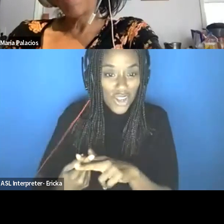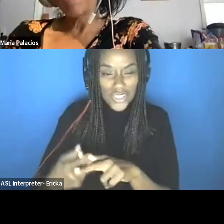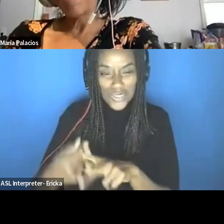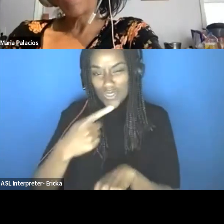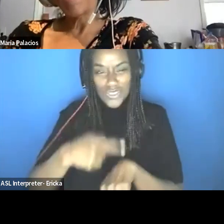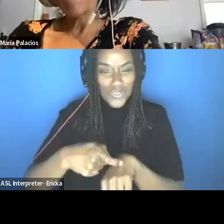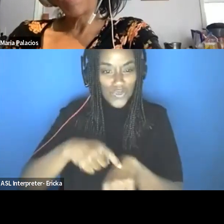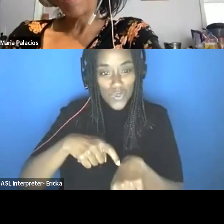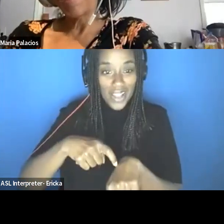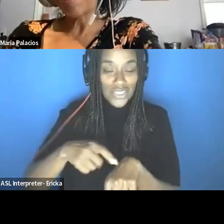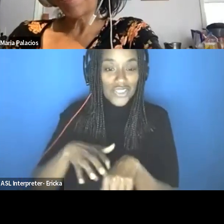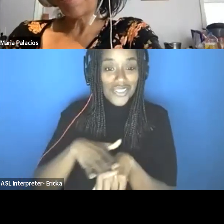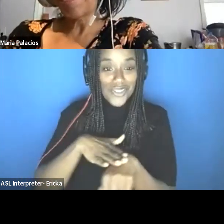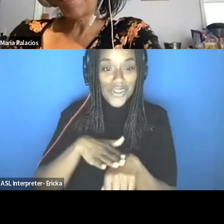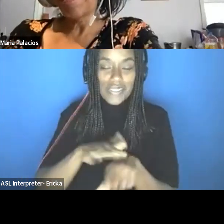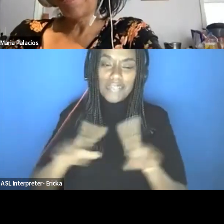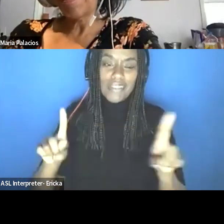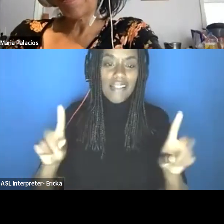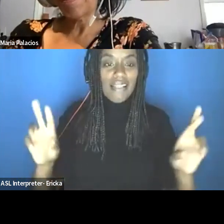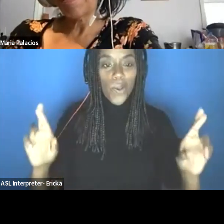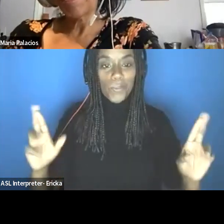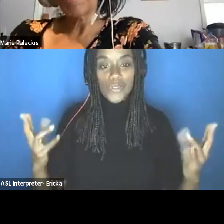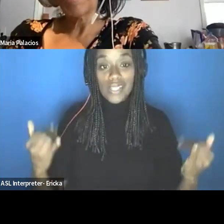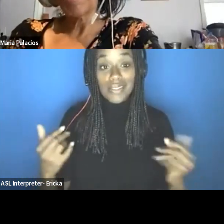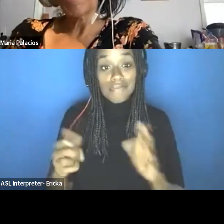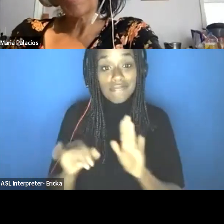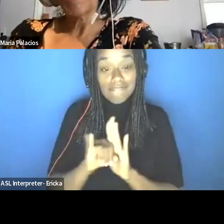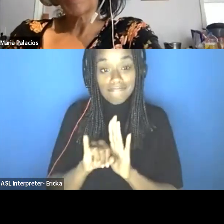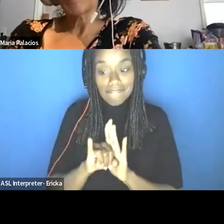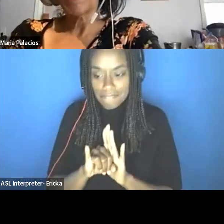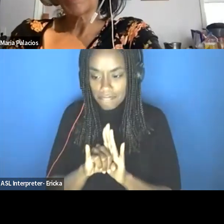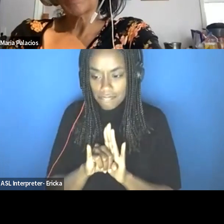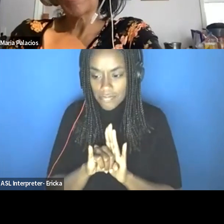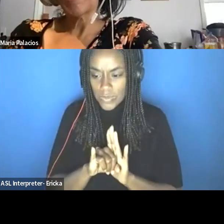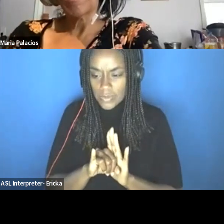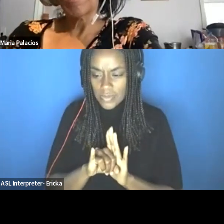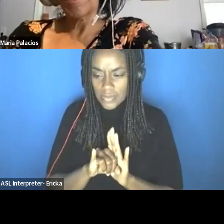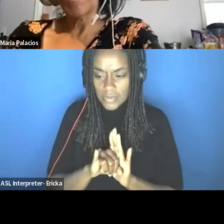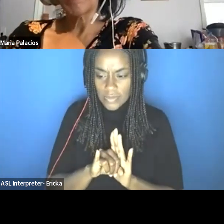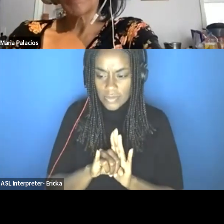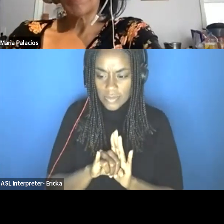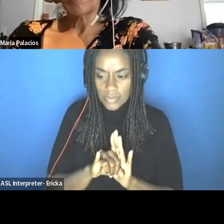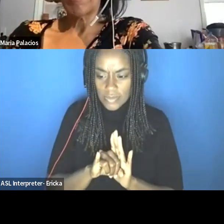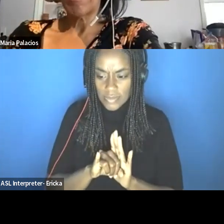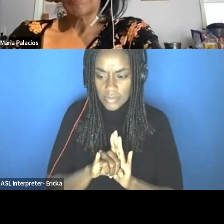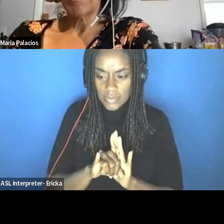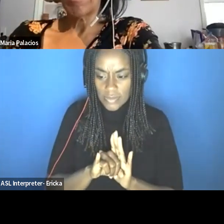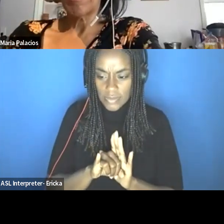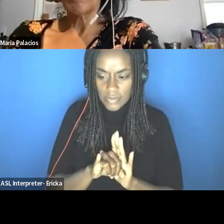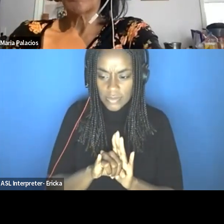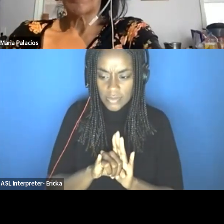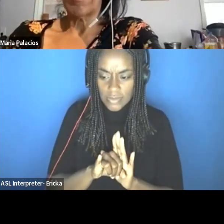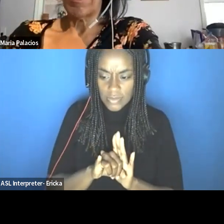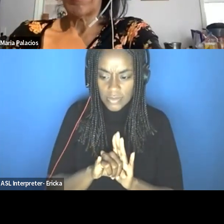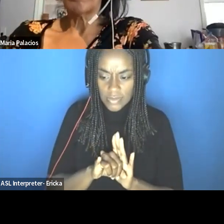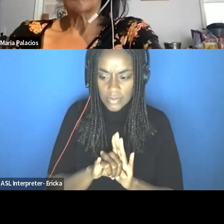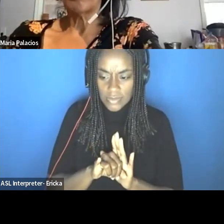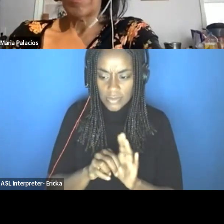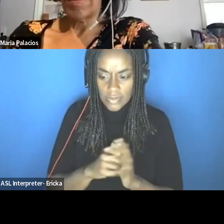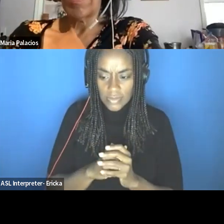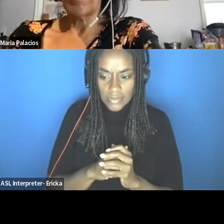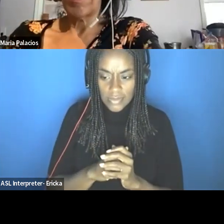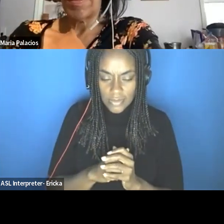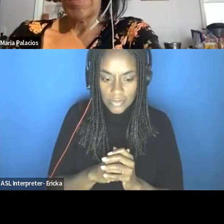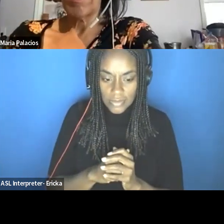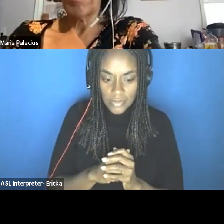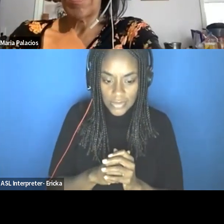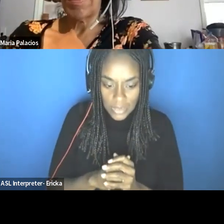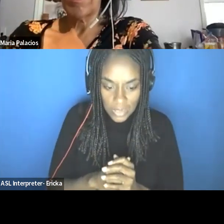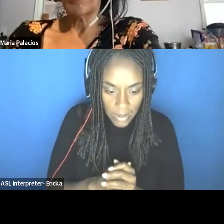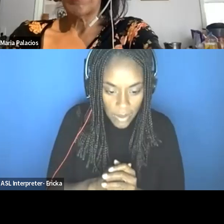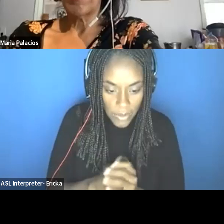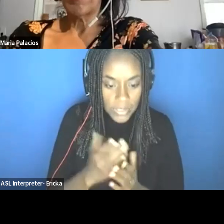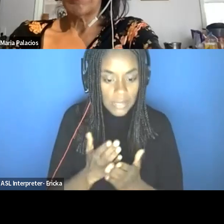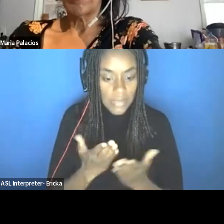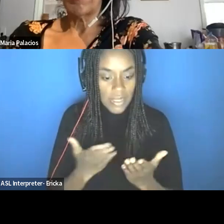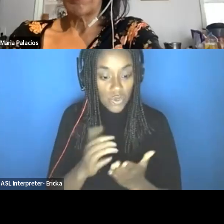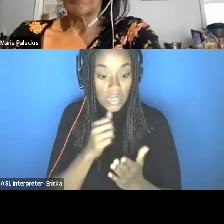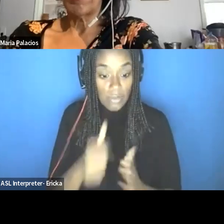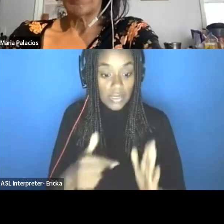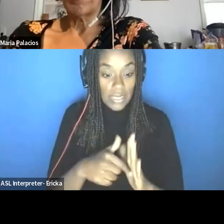Unfortunately, we could have had 15 presentations from each person today to crack the surface.